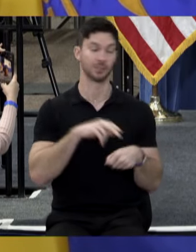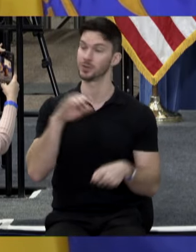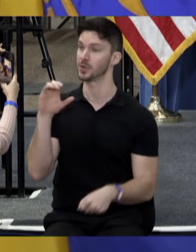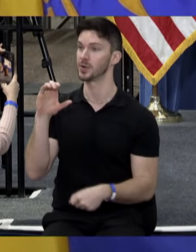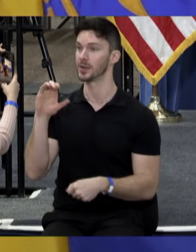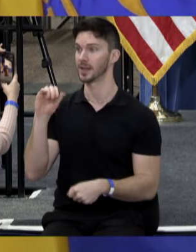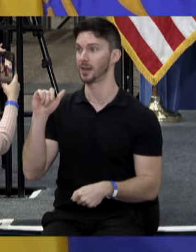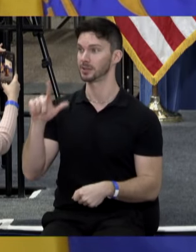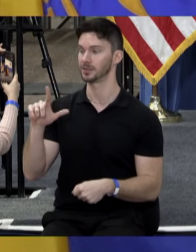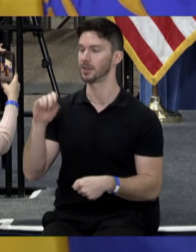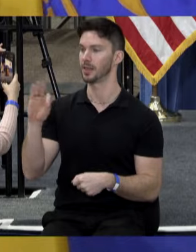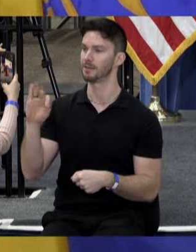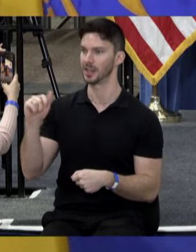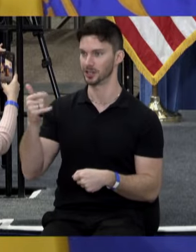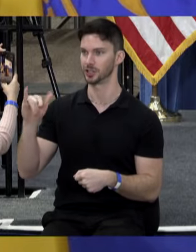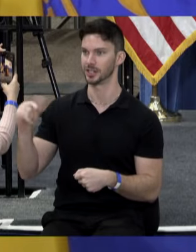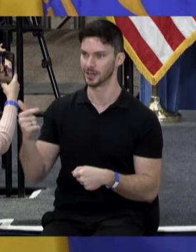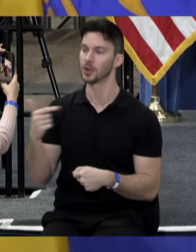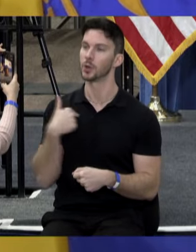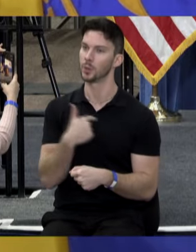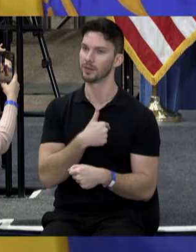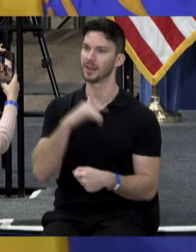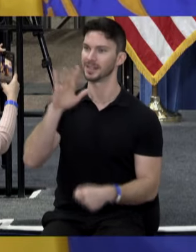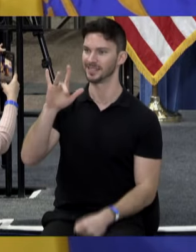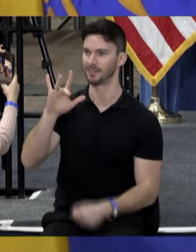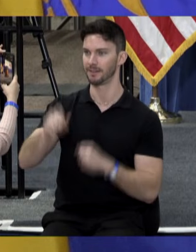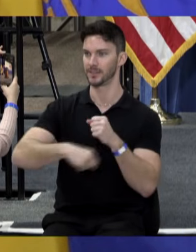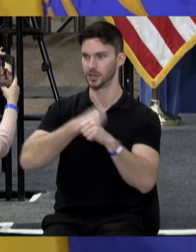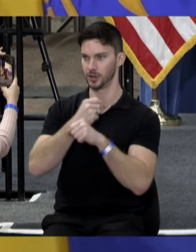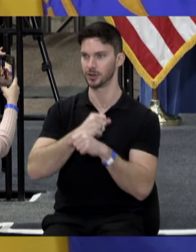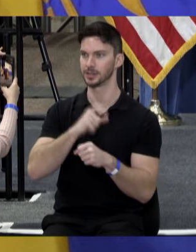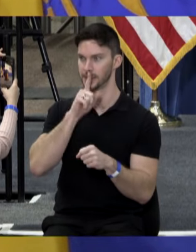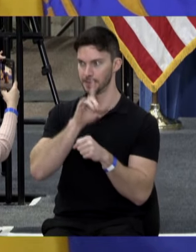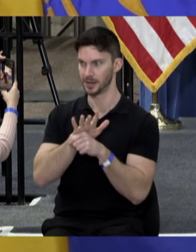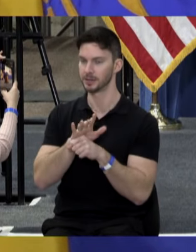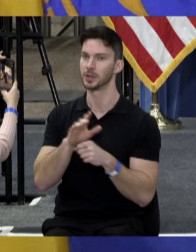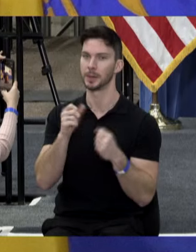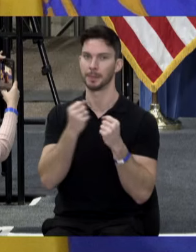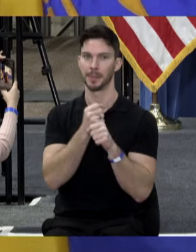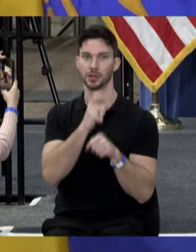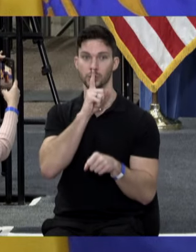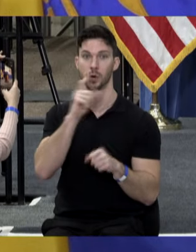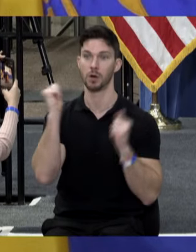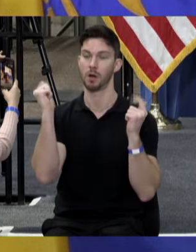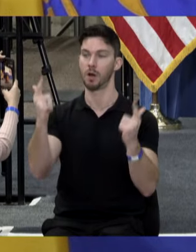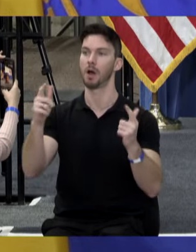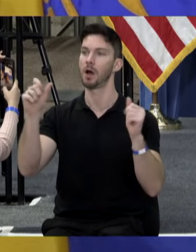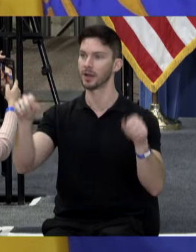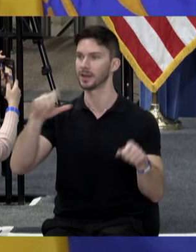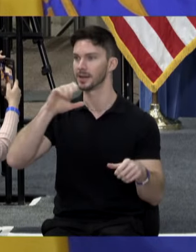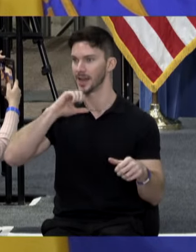75 years committed to ensuring all can age well in America. Our mission is focused: